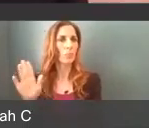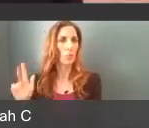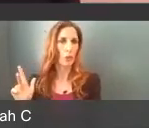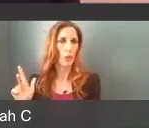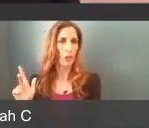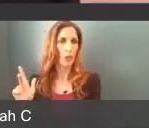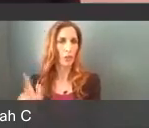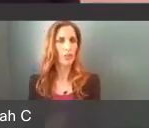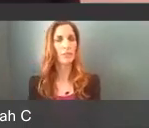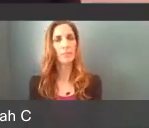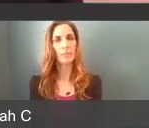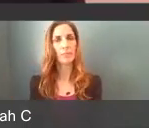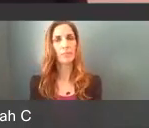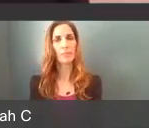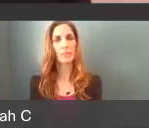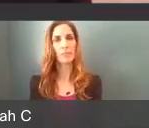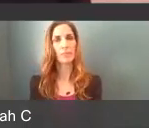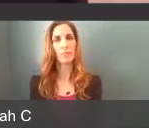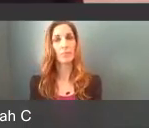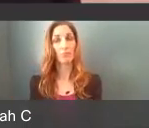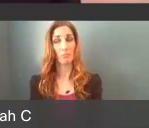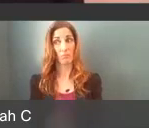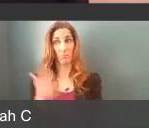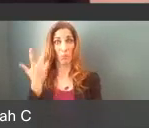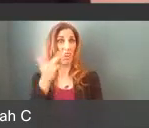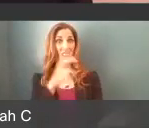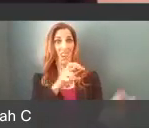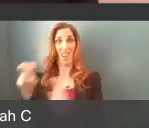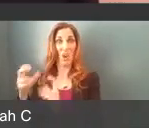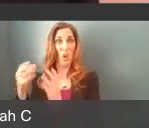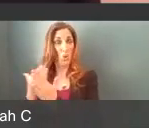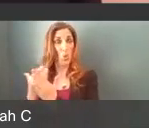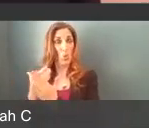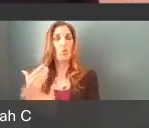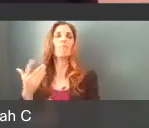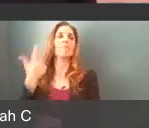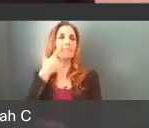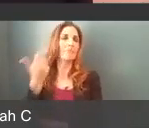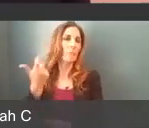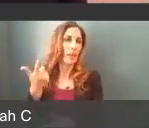This switch is based solely on which first dose vaccine is available to us